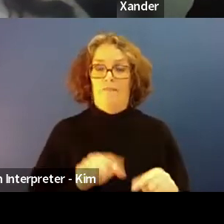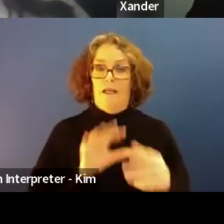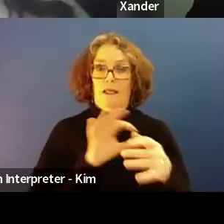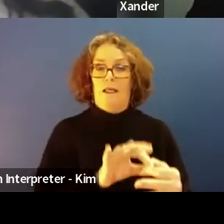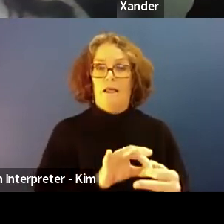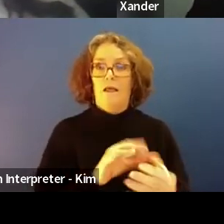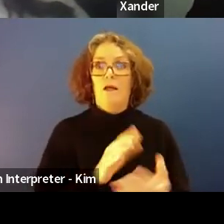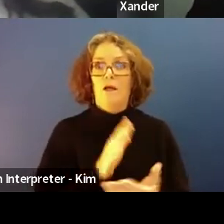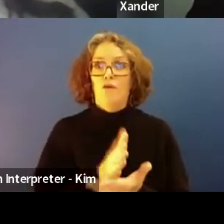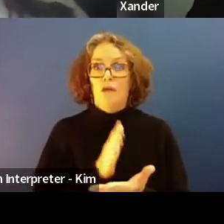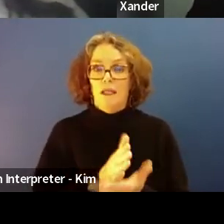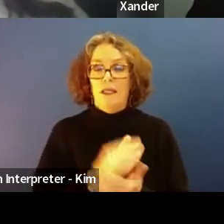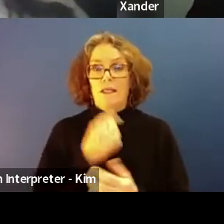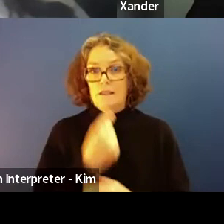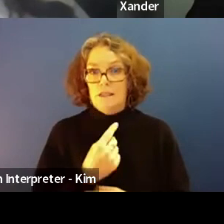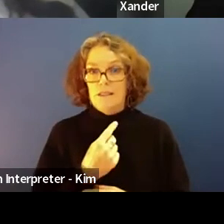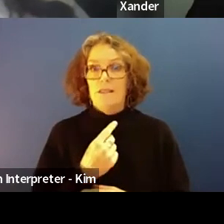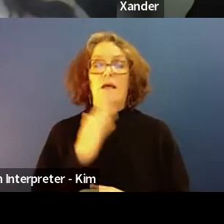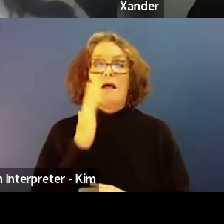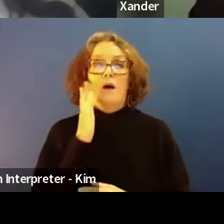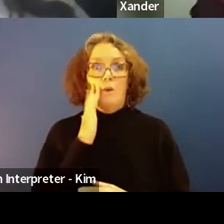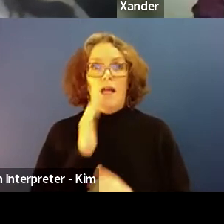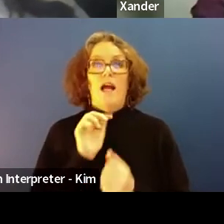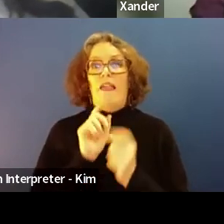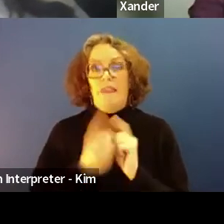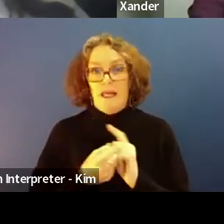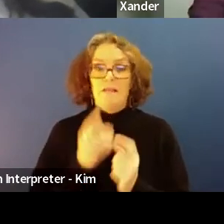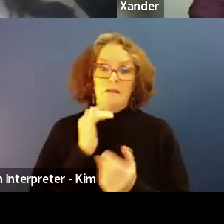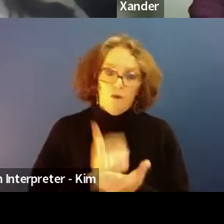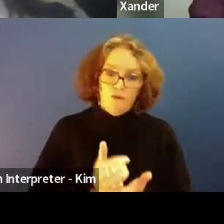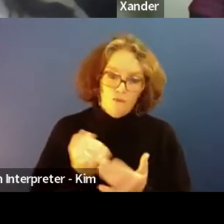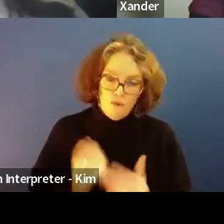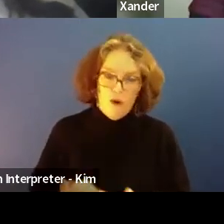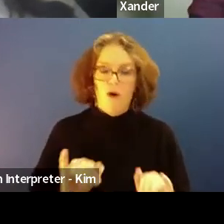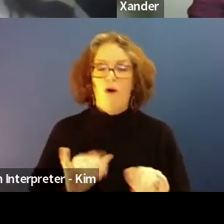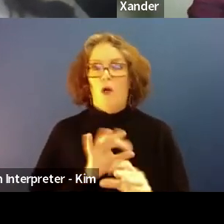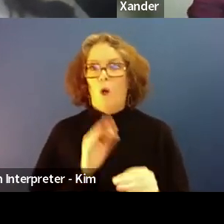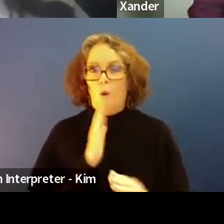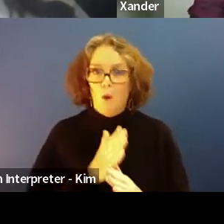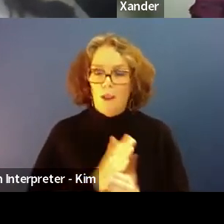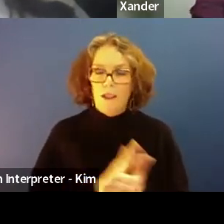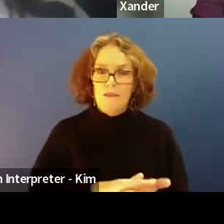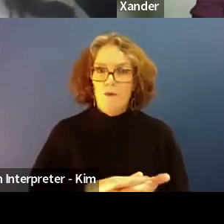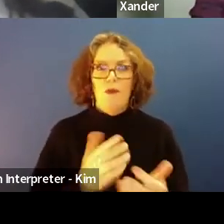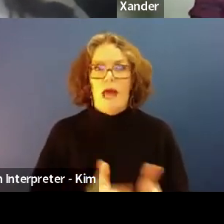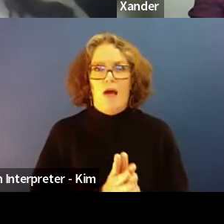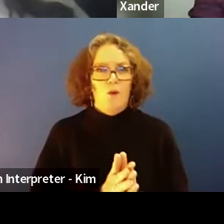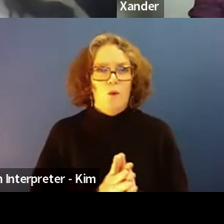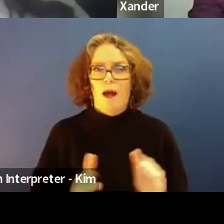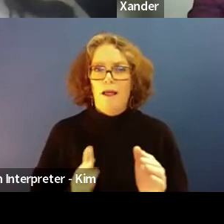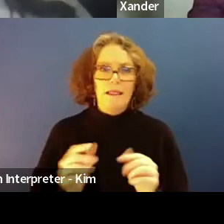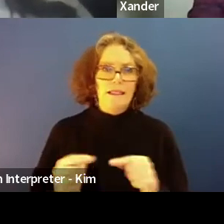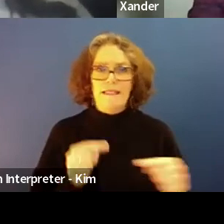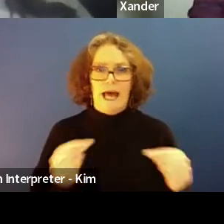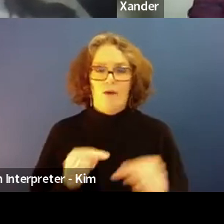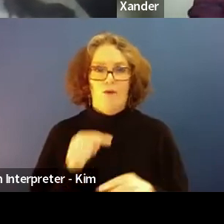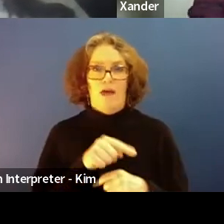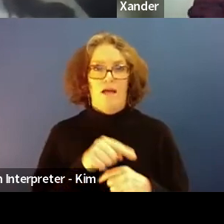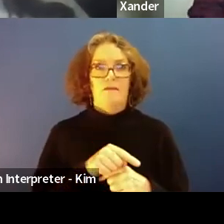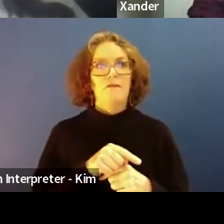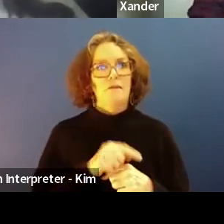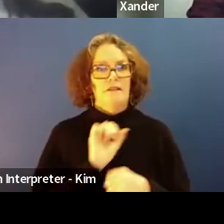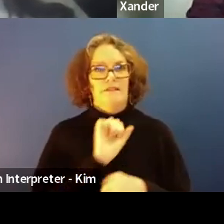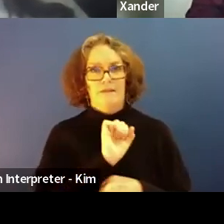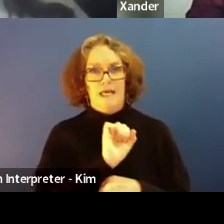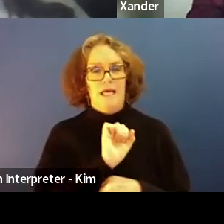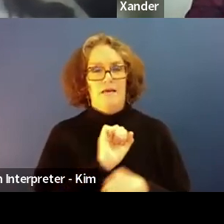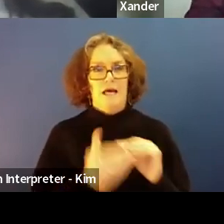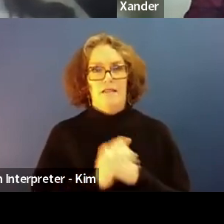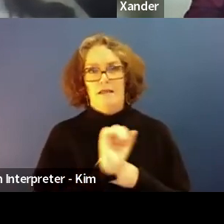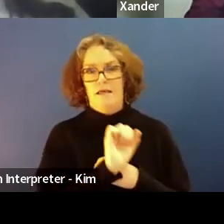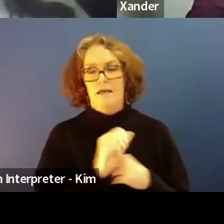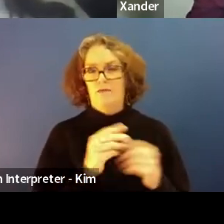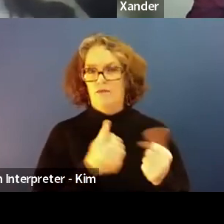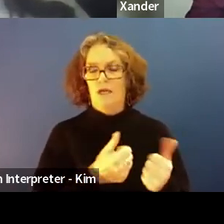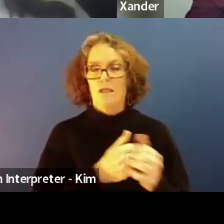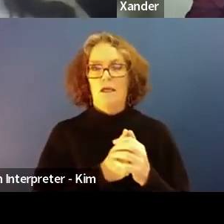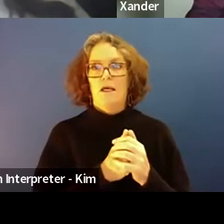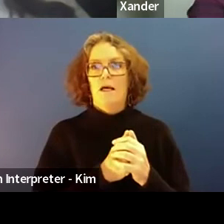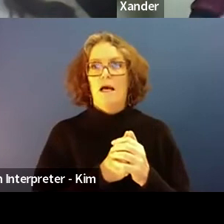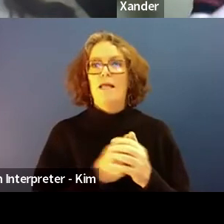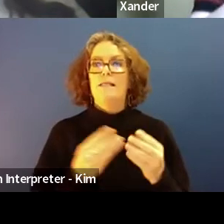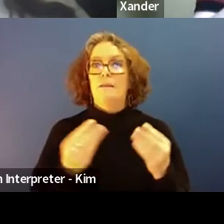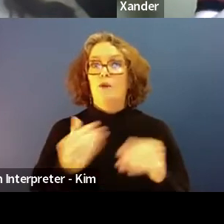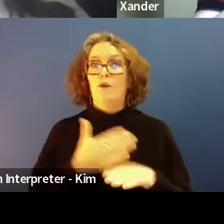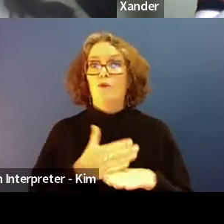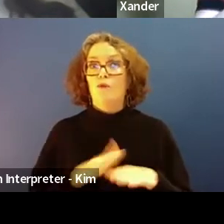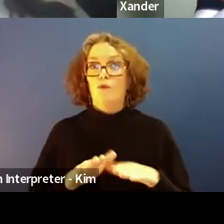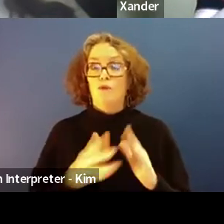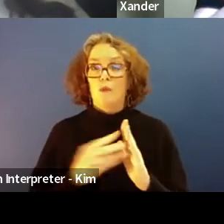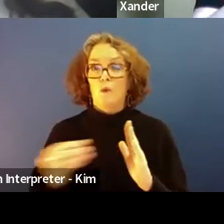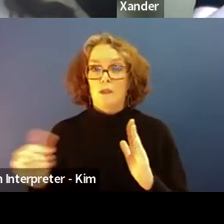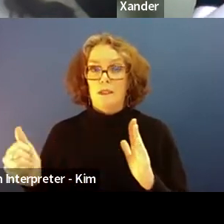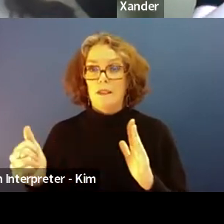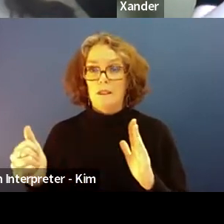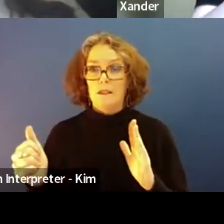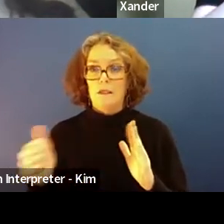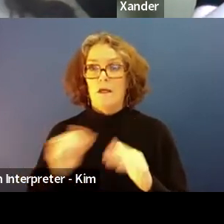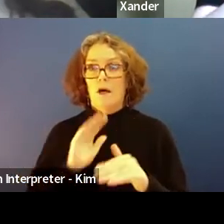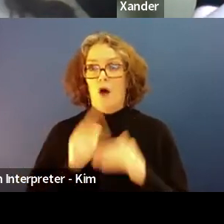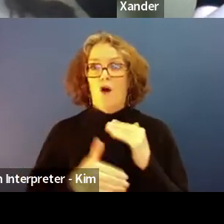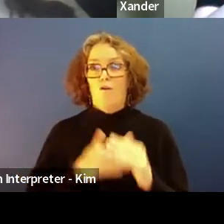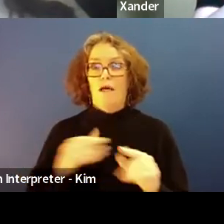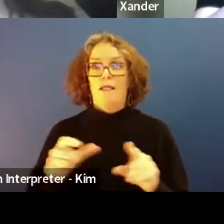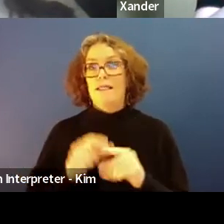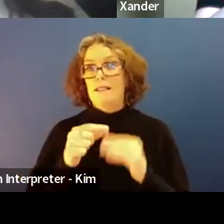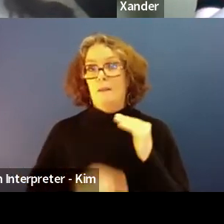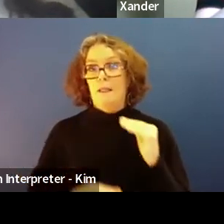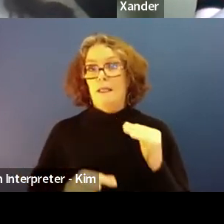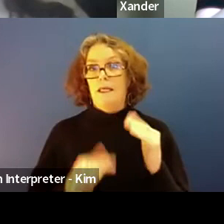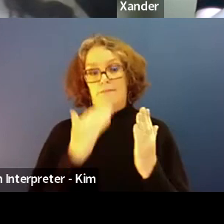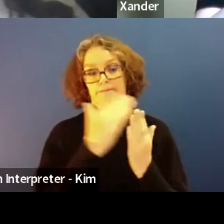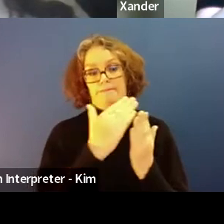know, when things go wrong or things aren't working. How do I tackle these issues and Miranda is also put in the chat sort of the press today are some new resources for families, young people, educators, about the disability status for education so there